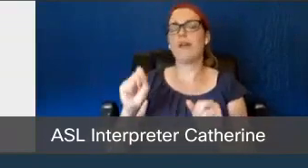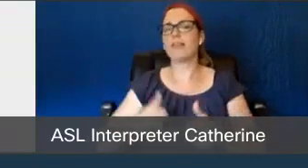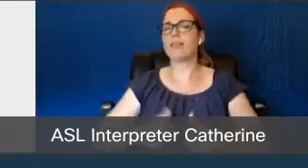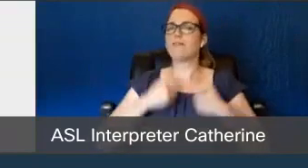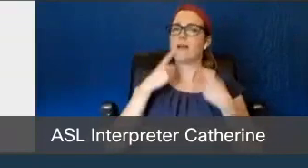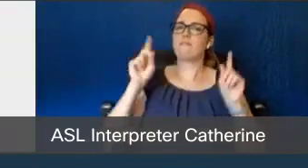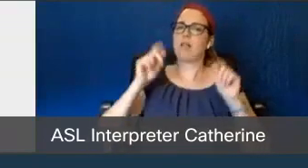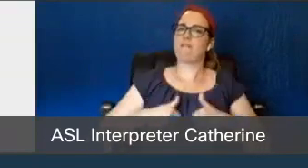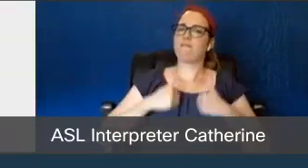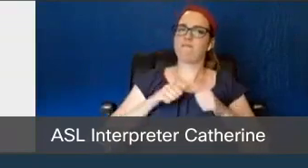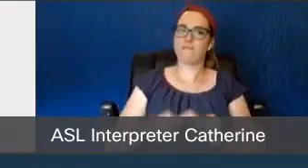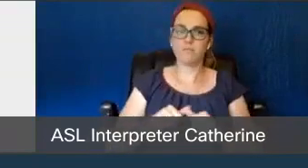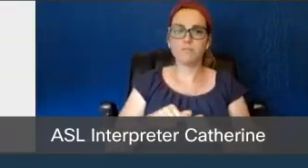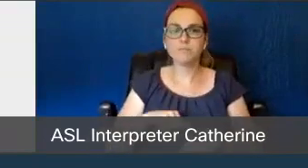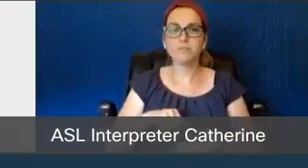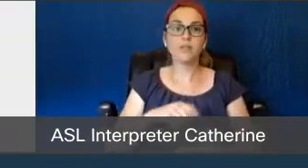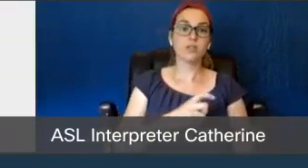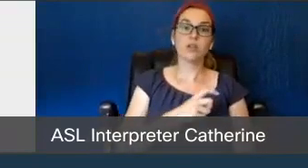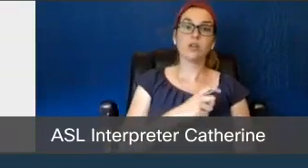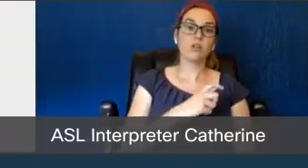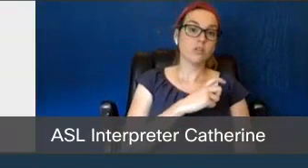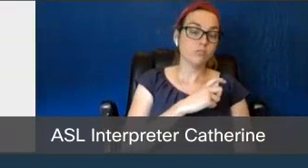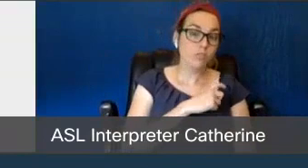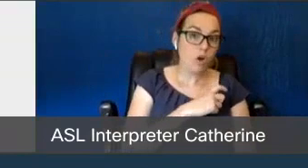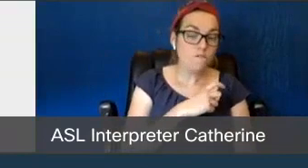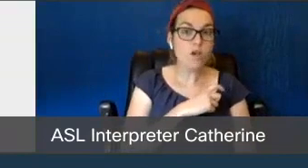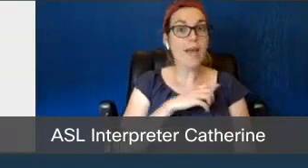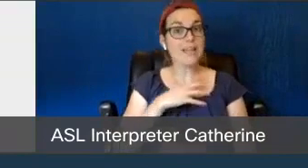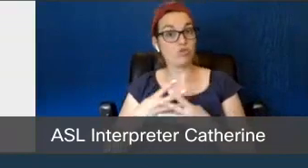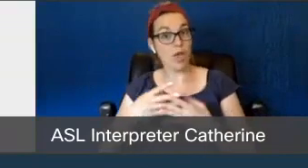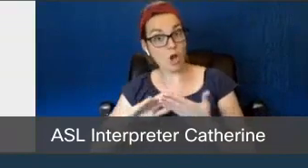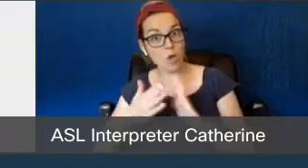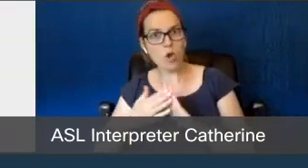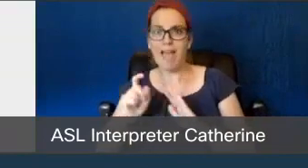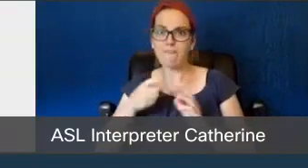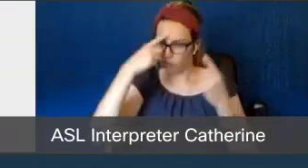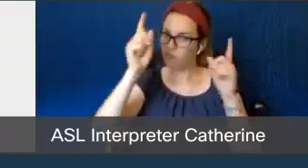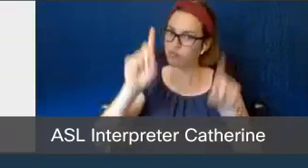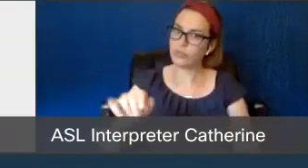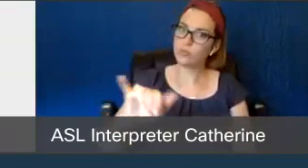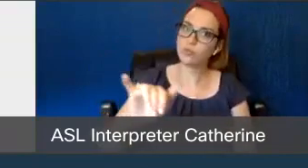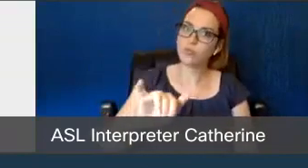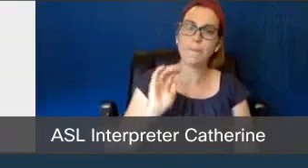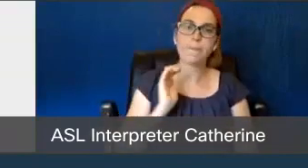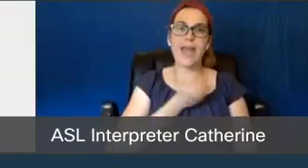from law enforcement and the jail community. You need that immediately, we have to have our officers with the mindset when they bring people in